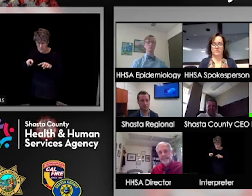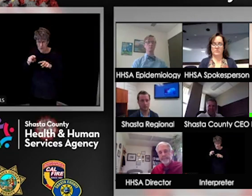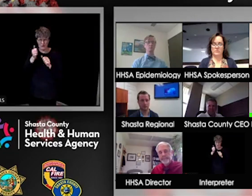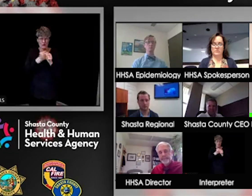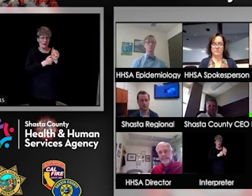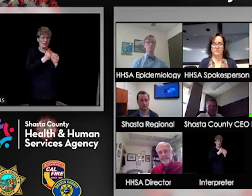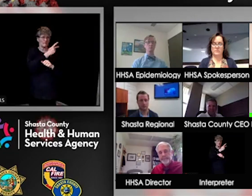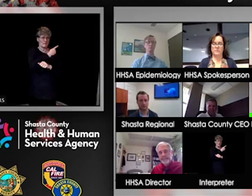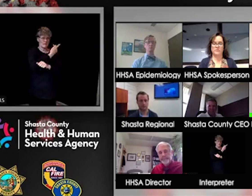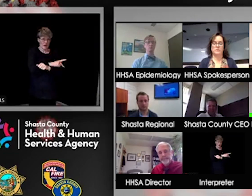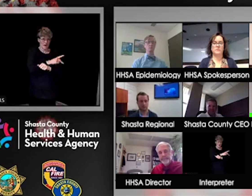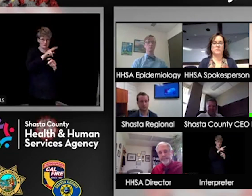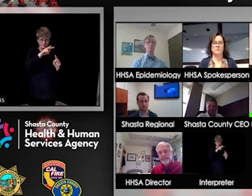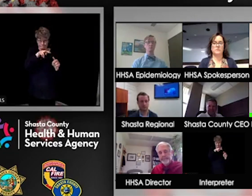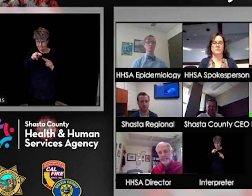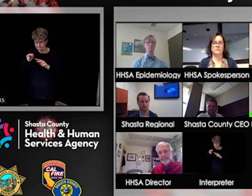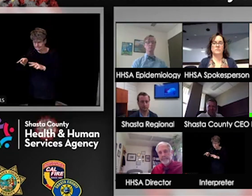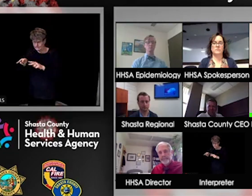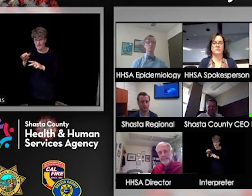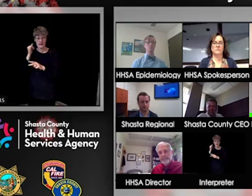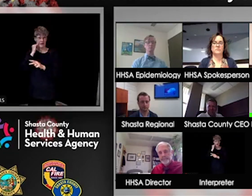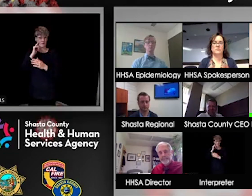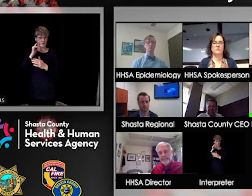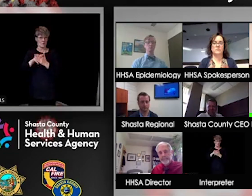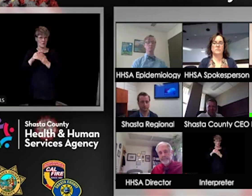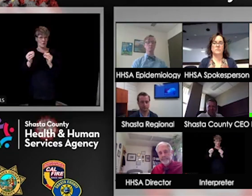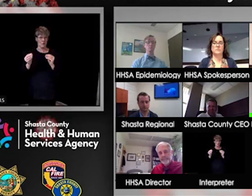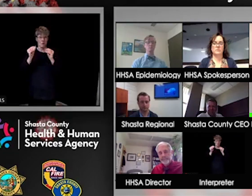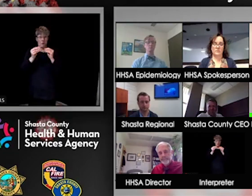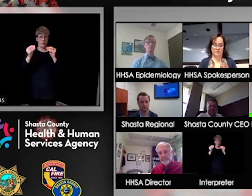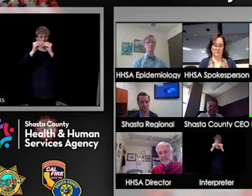us, “oops we're going back up again,” and we need to back off again and go back